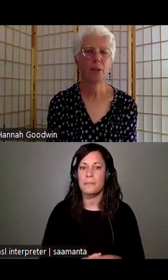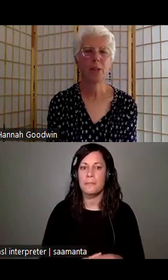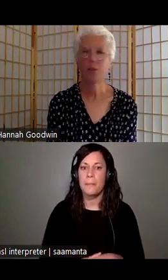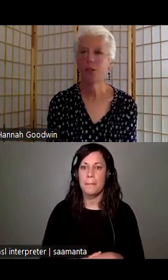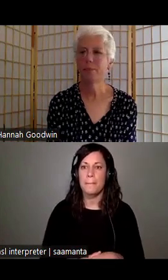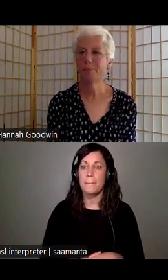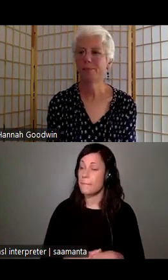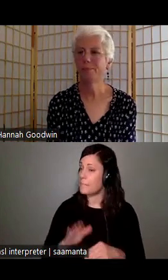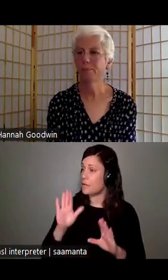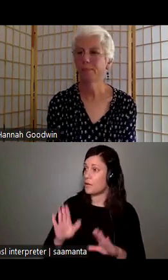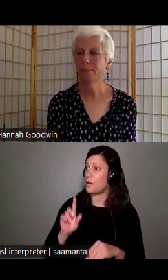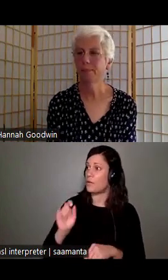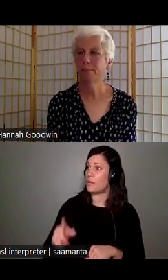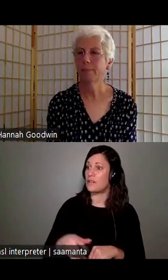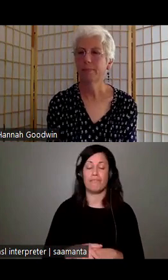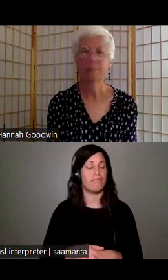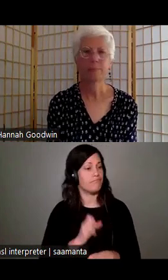Great question. Yeah, no, that's great.